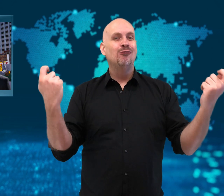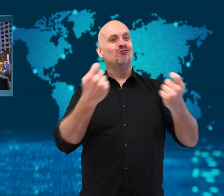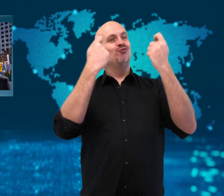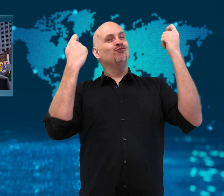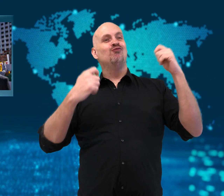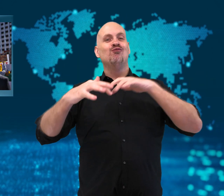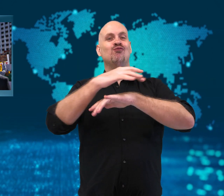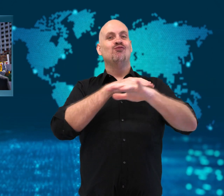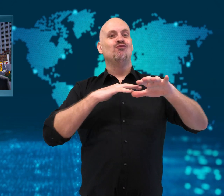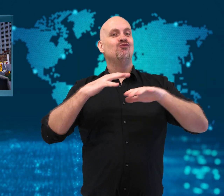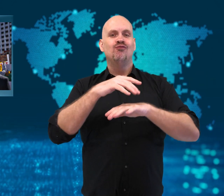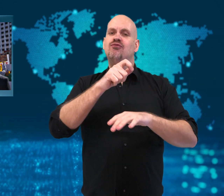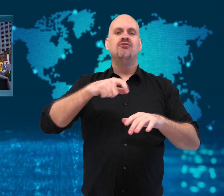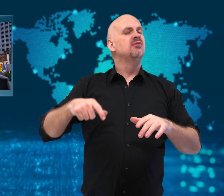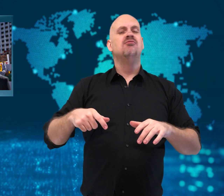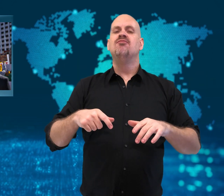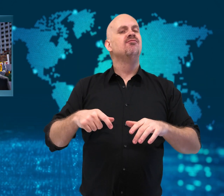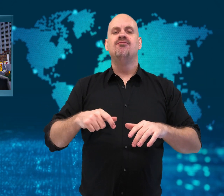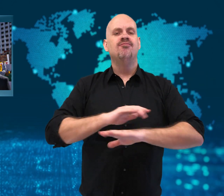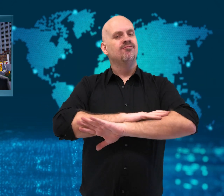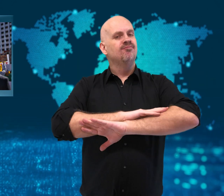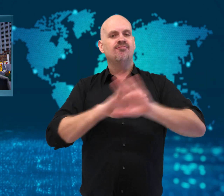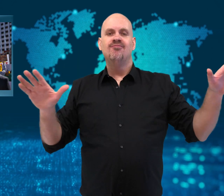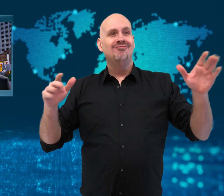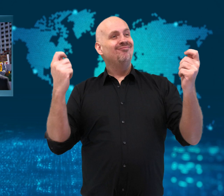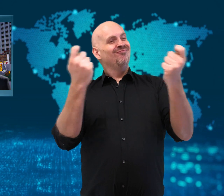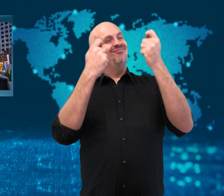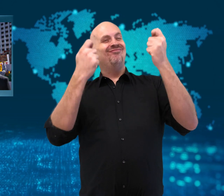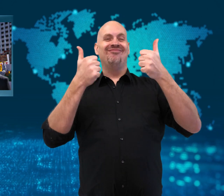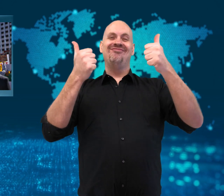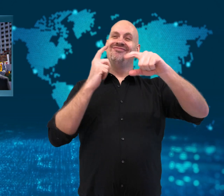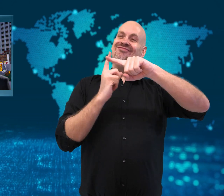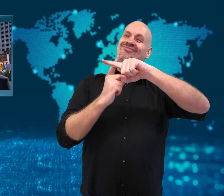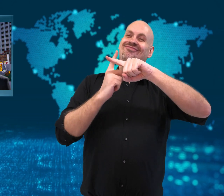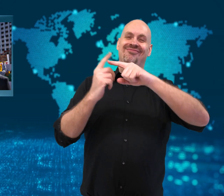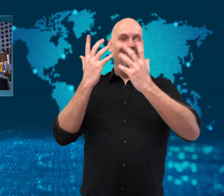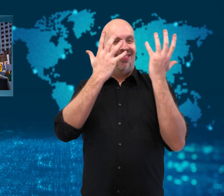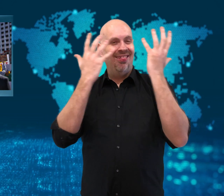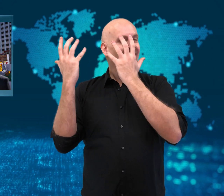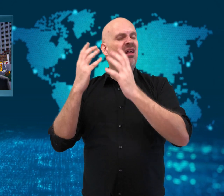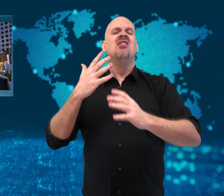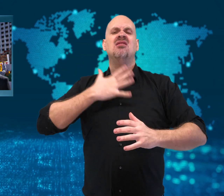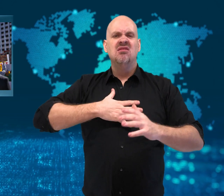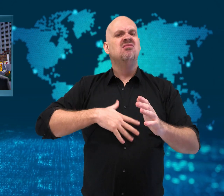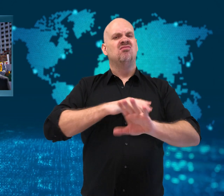This year, instead of celebrating Australia Day,